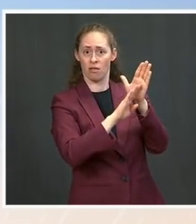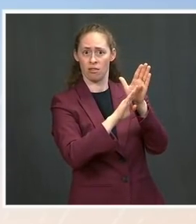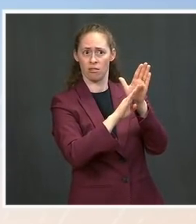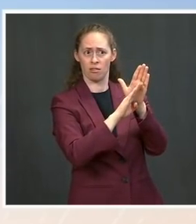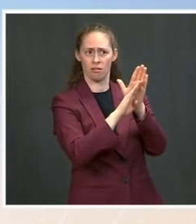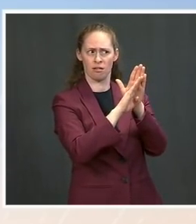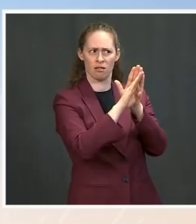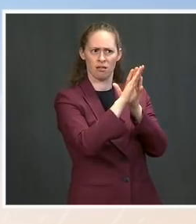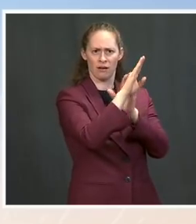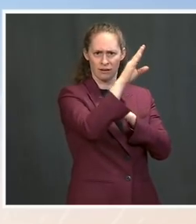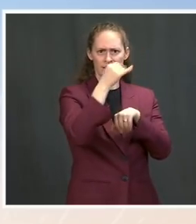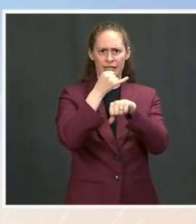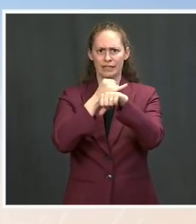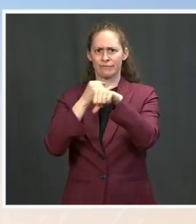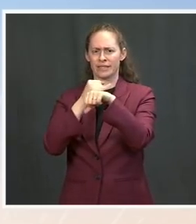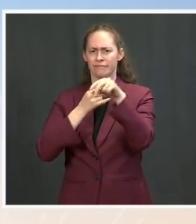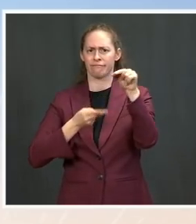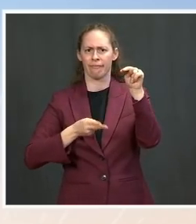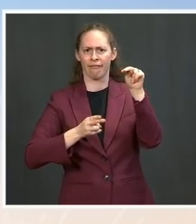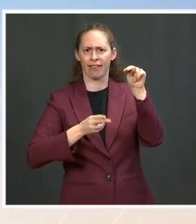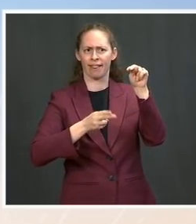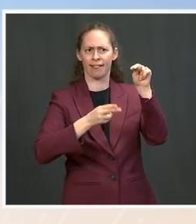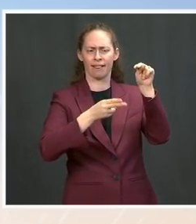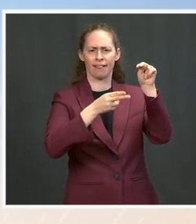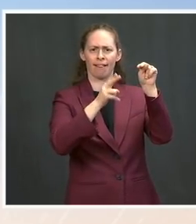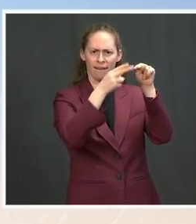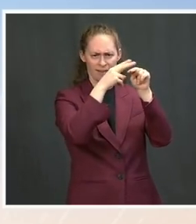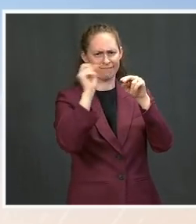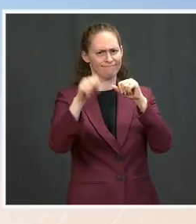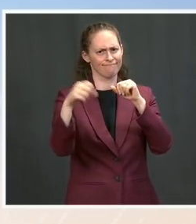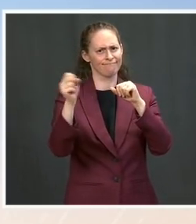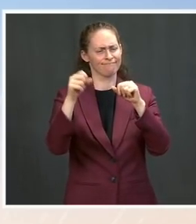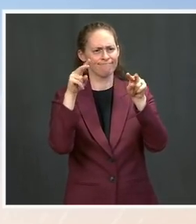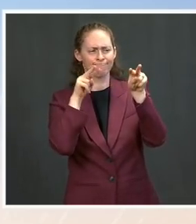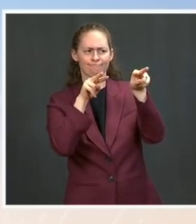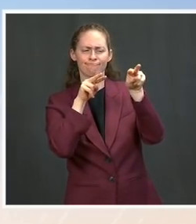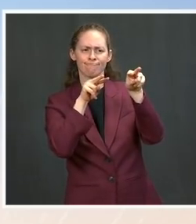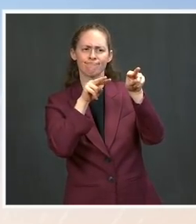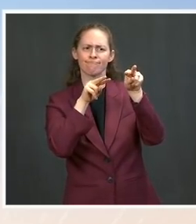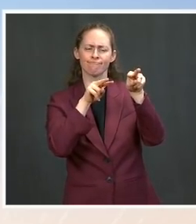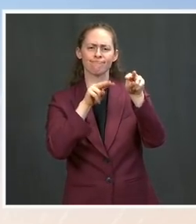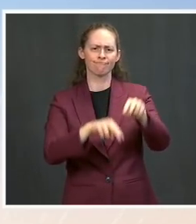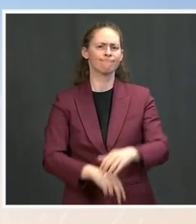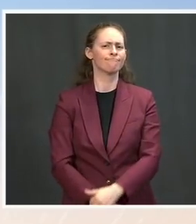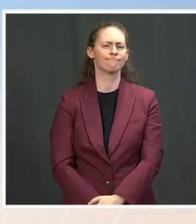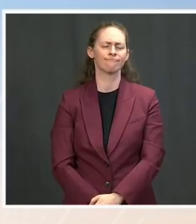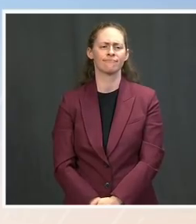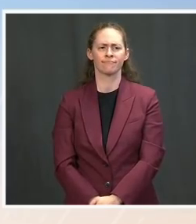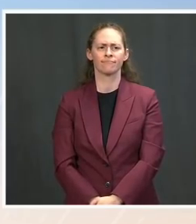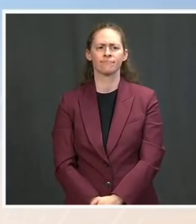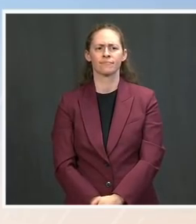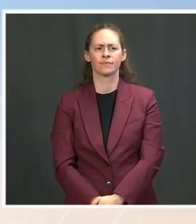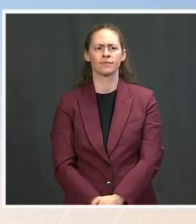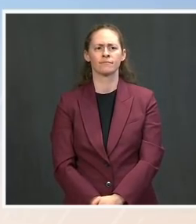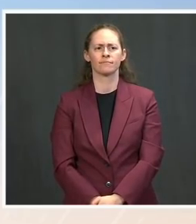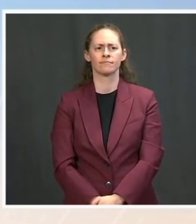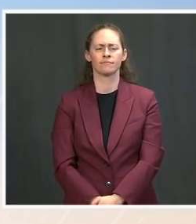and in the White House in close coordination. And that is something where there's agreement. I looked at Secretary Yellen's remarks --